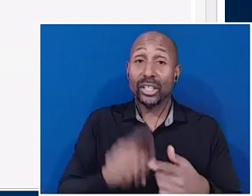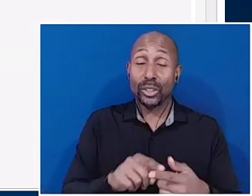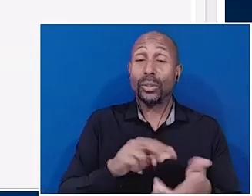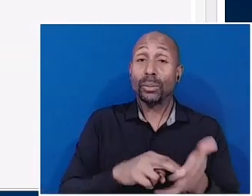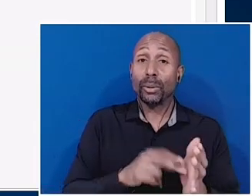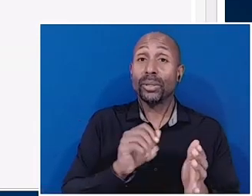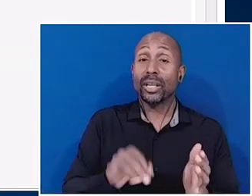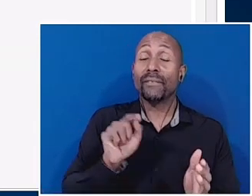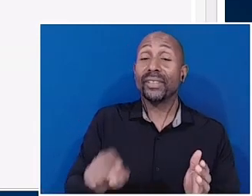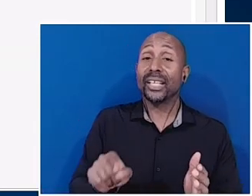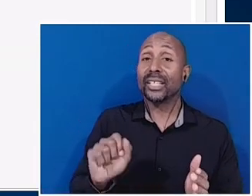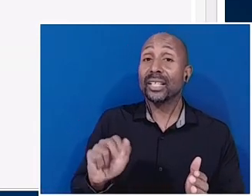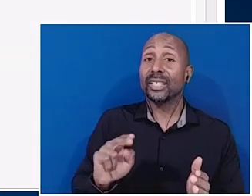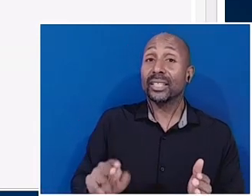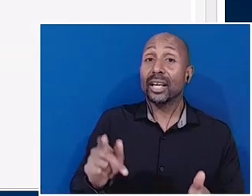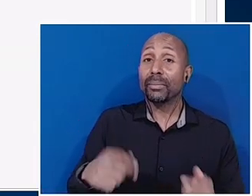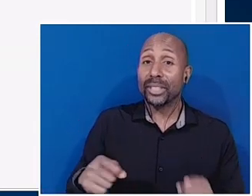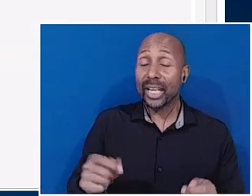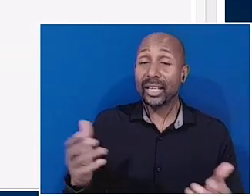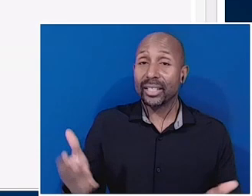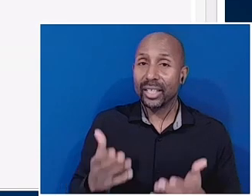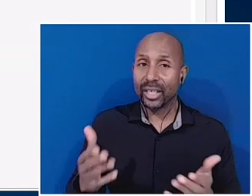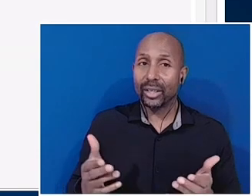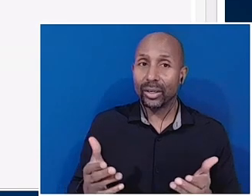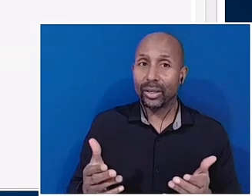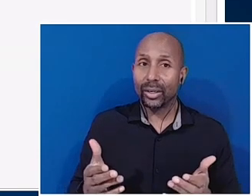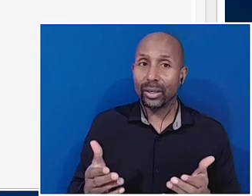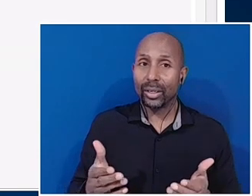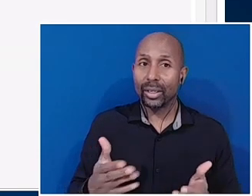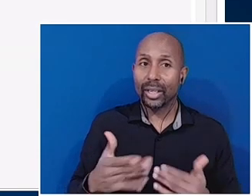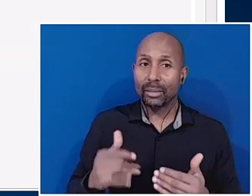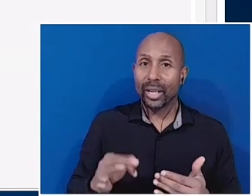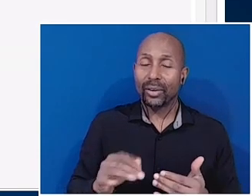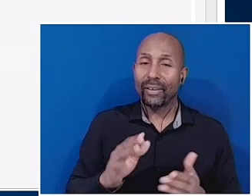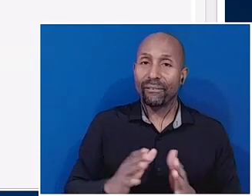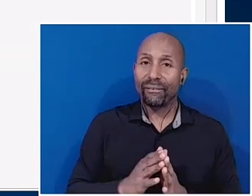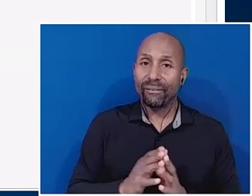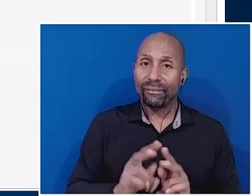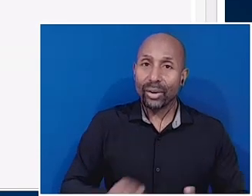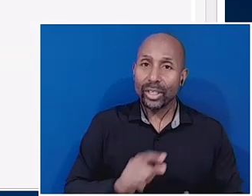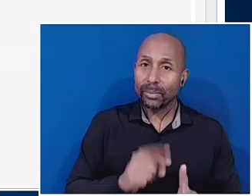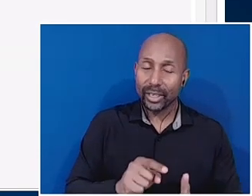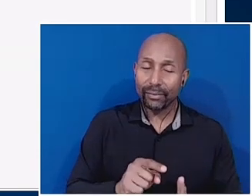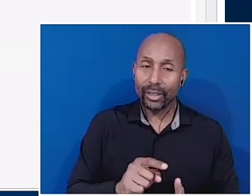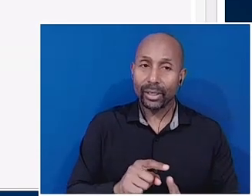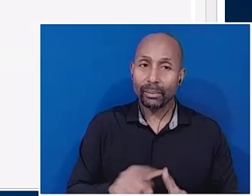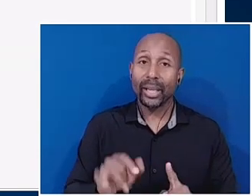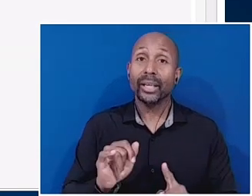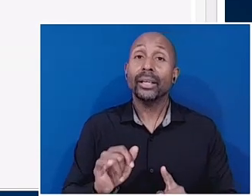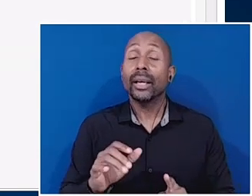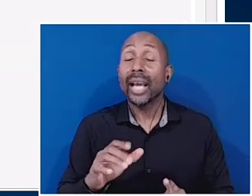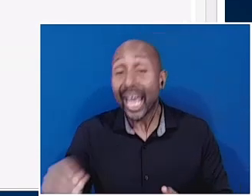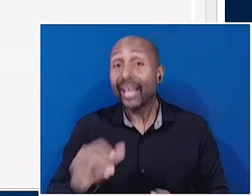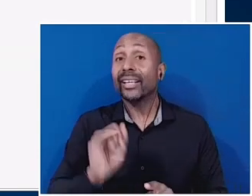how narrow and if already fixed and resolved, just seems like unnecessary to